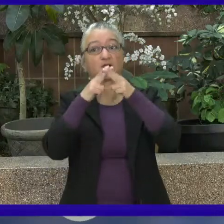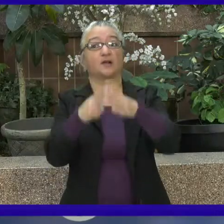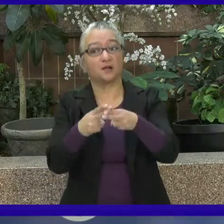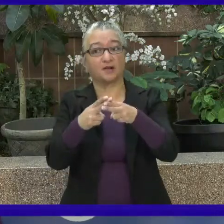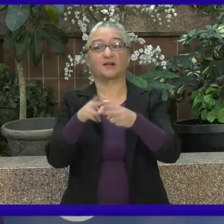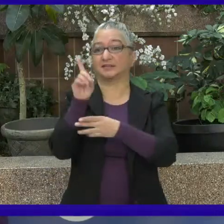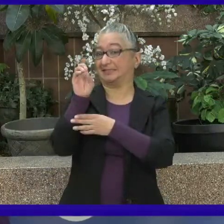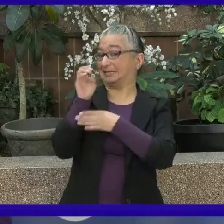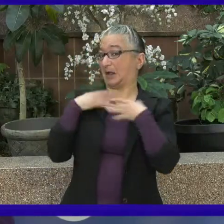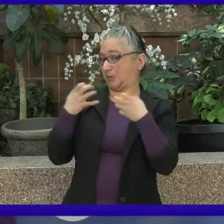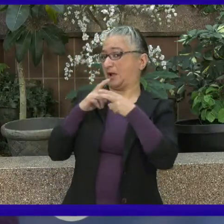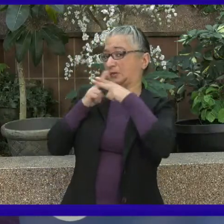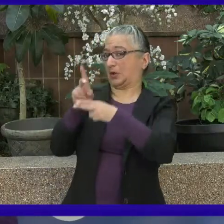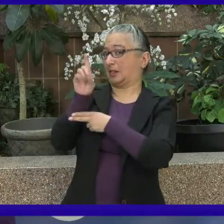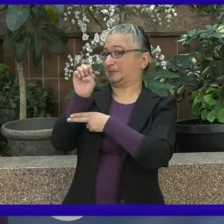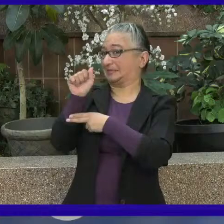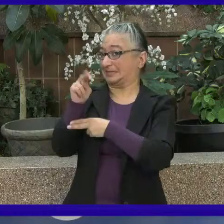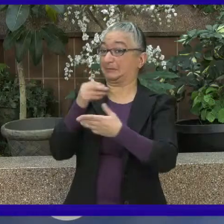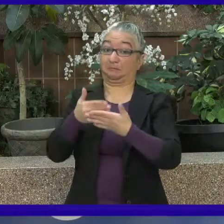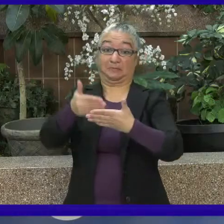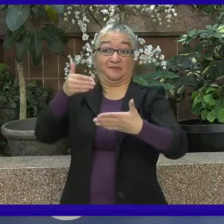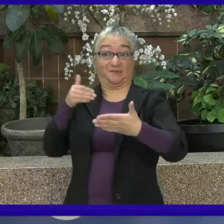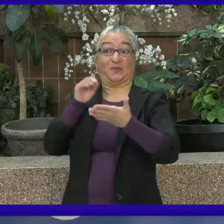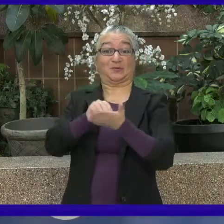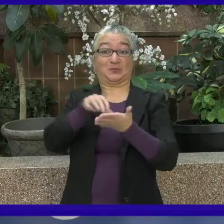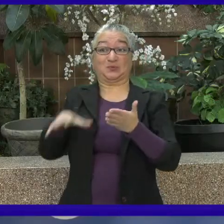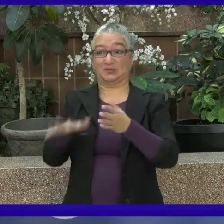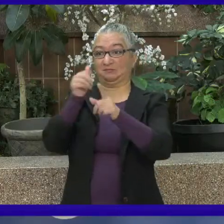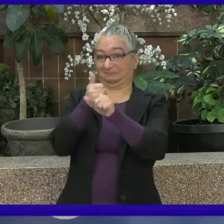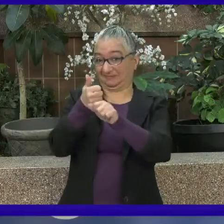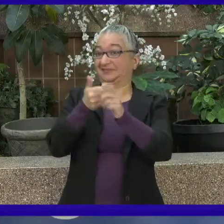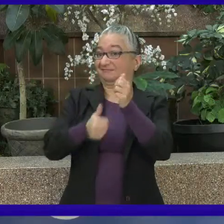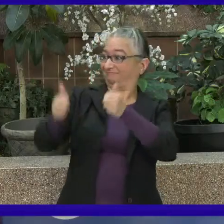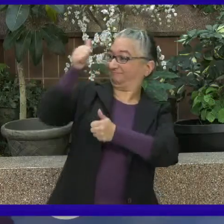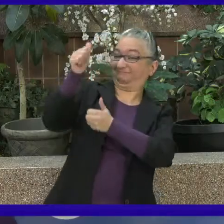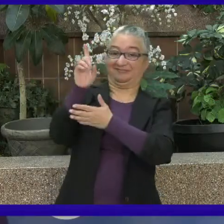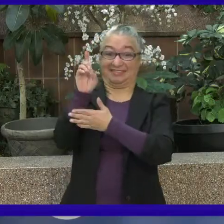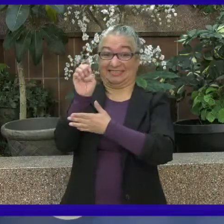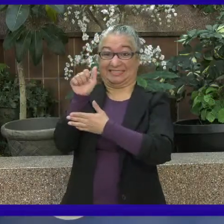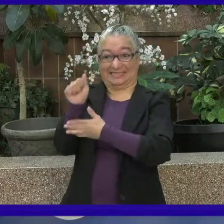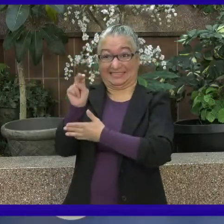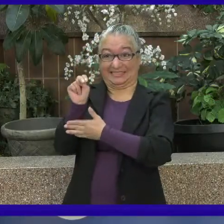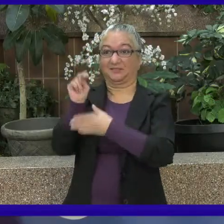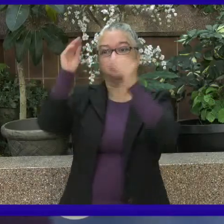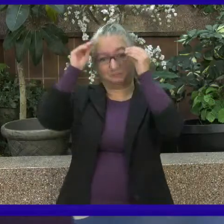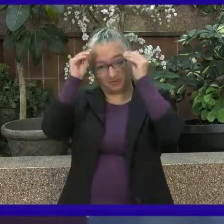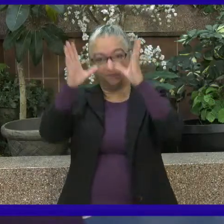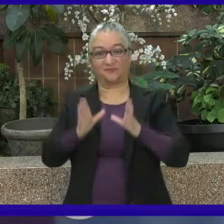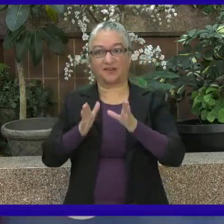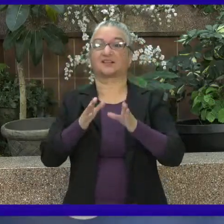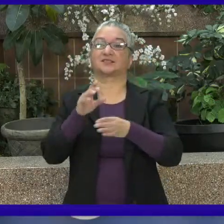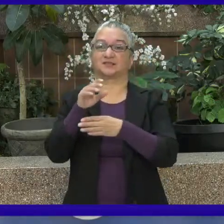master's program but it is president benarash to the podium to say a few words thank you